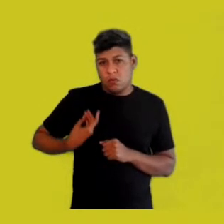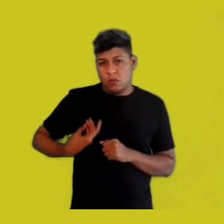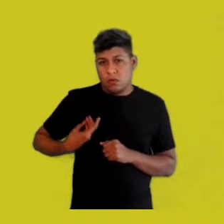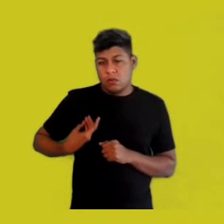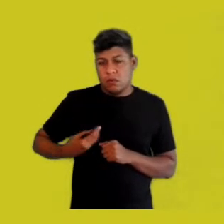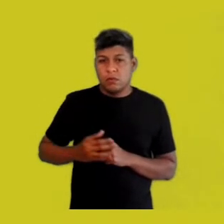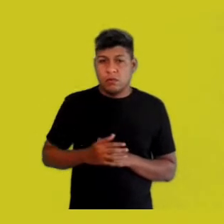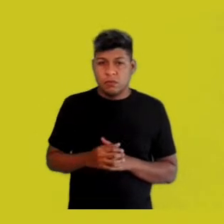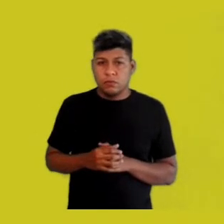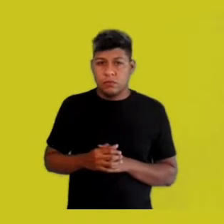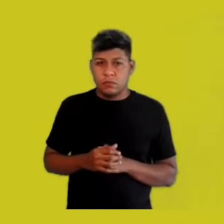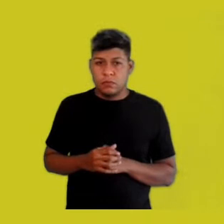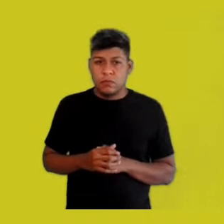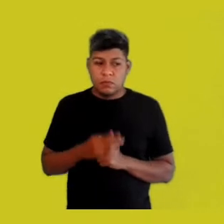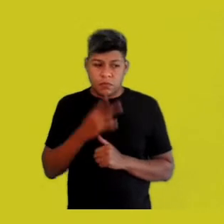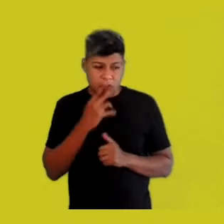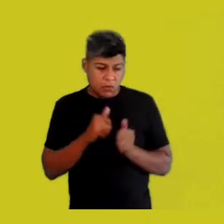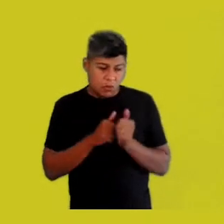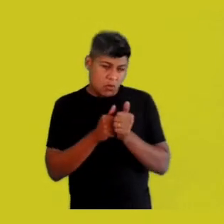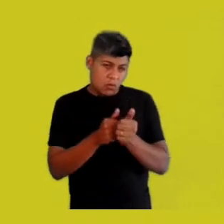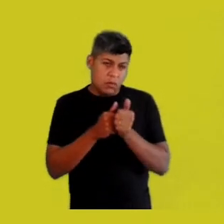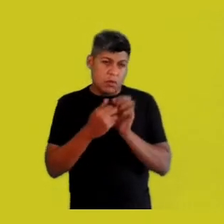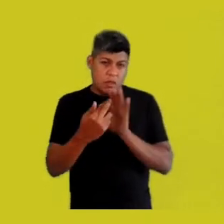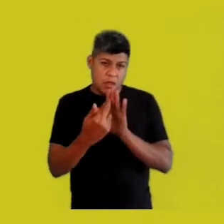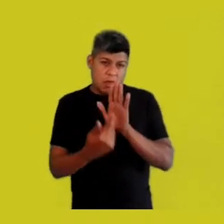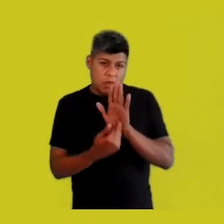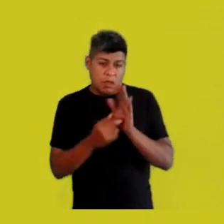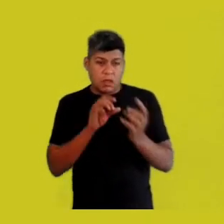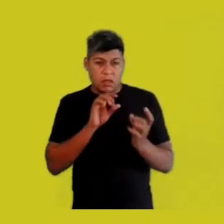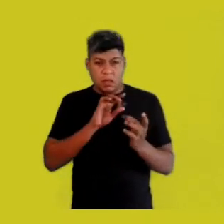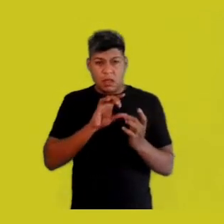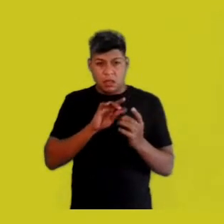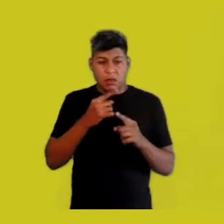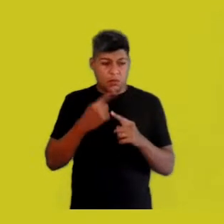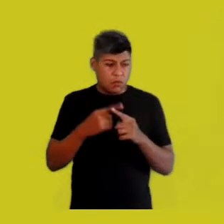needs to be paired with rigor and technique,